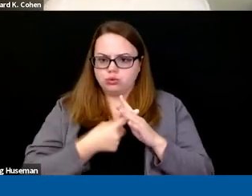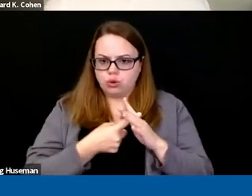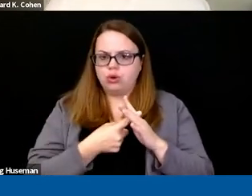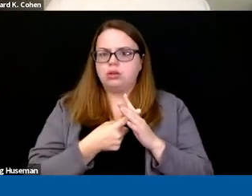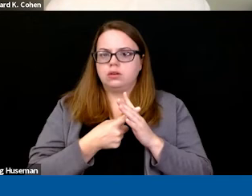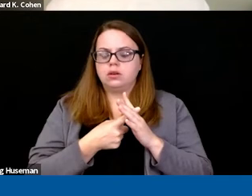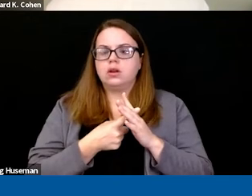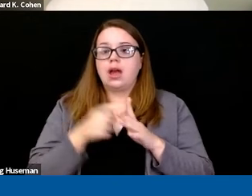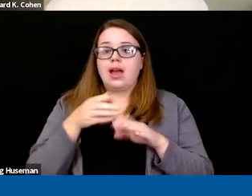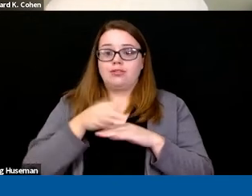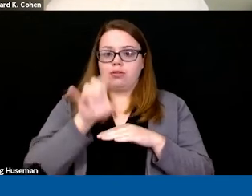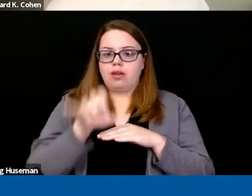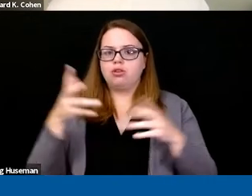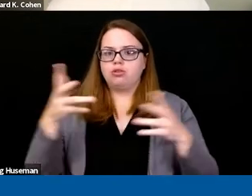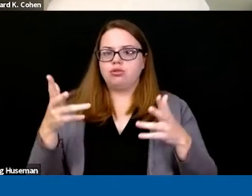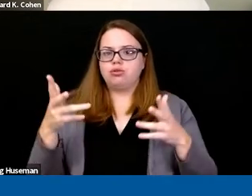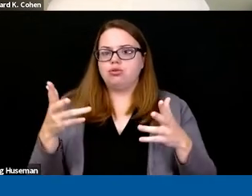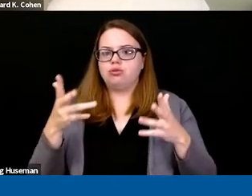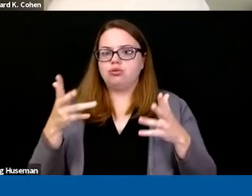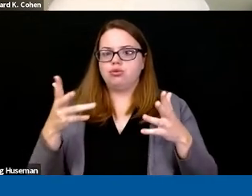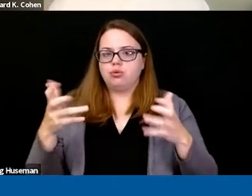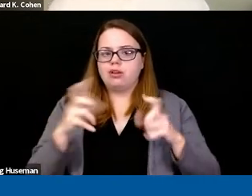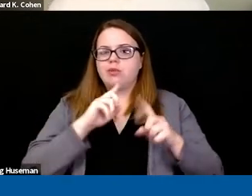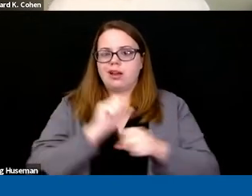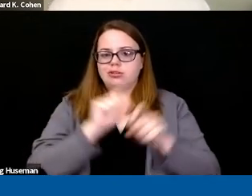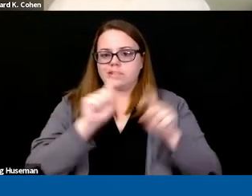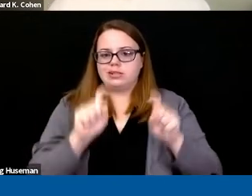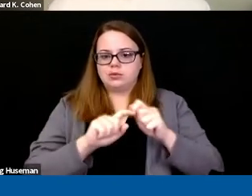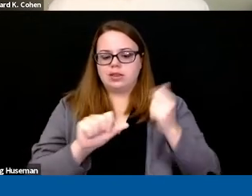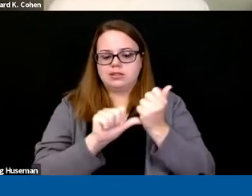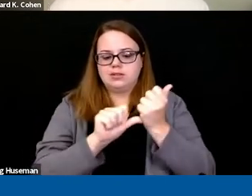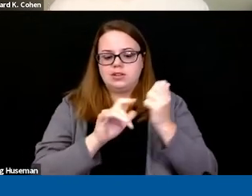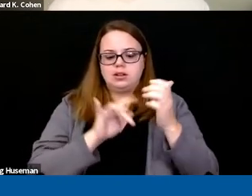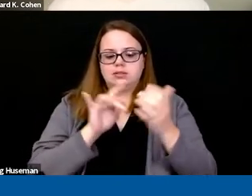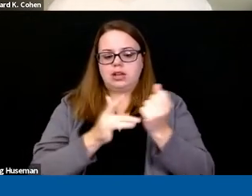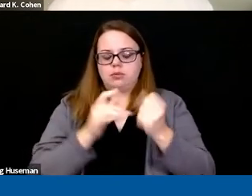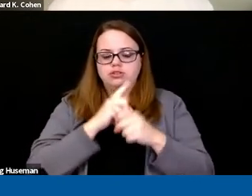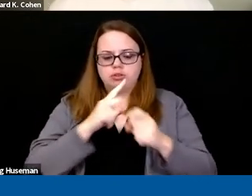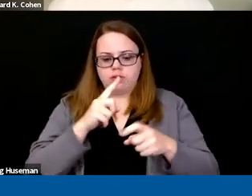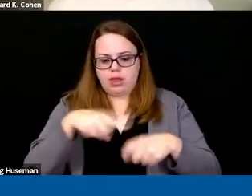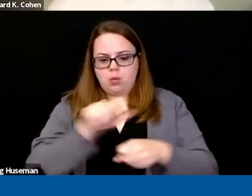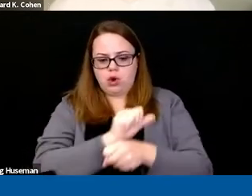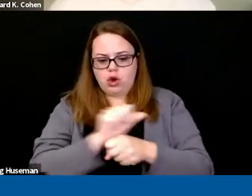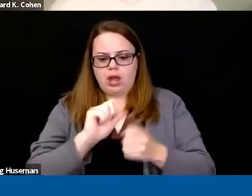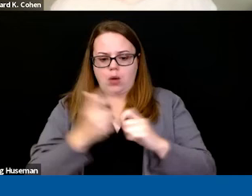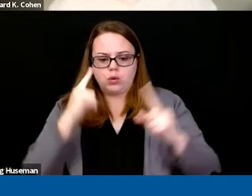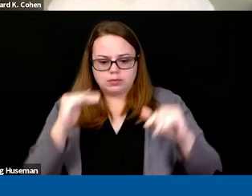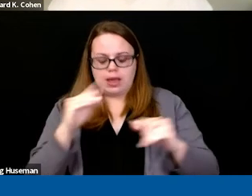After that, you want to actually test with assisted technologies to make sure that things work the way you expect them to and the way your users expect them to.